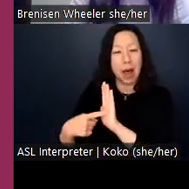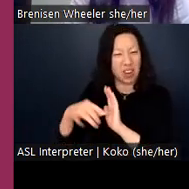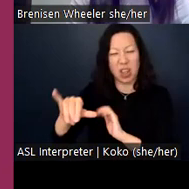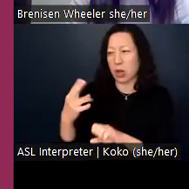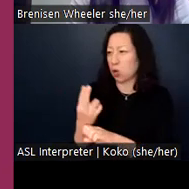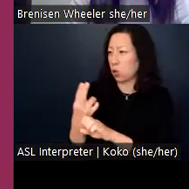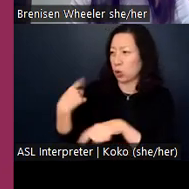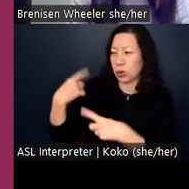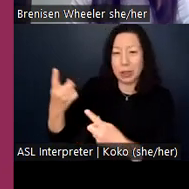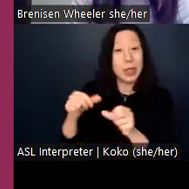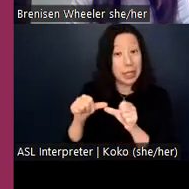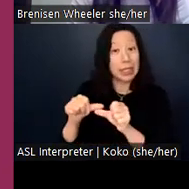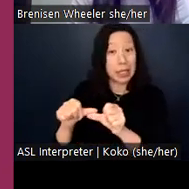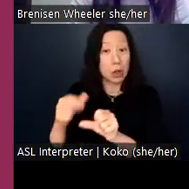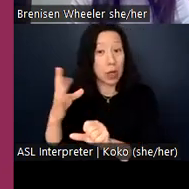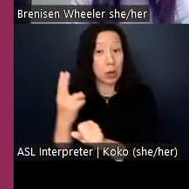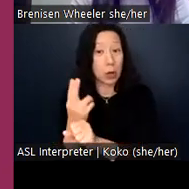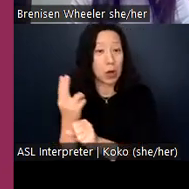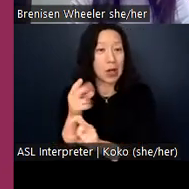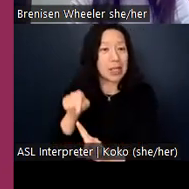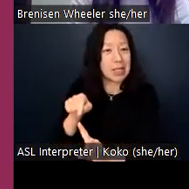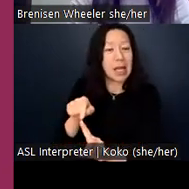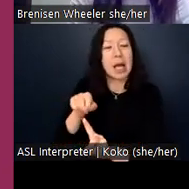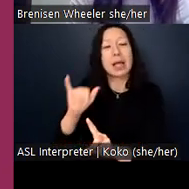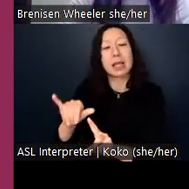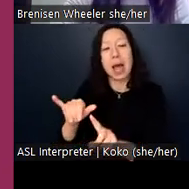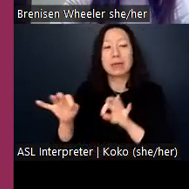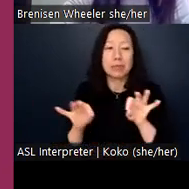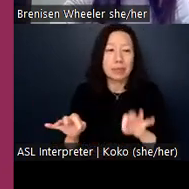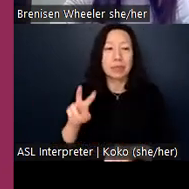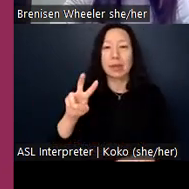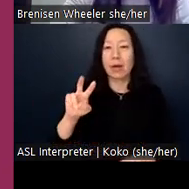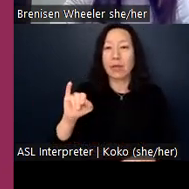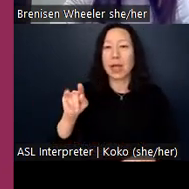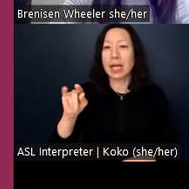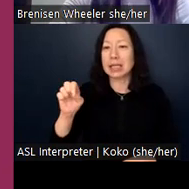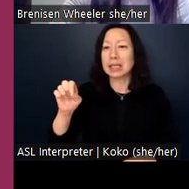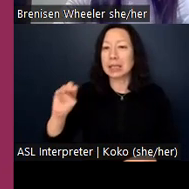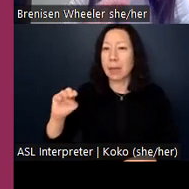12:18:51 It refers to with them and perpetrator to describe who's experiencing or acting violence,